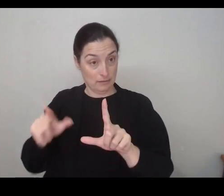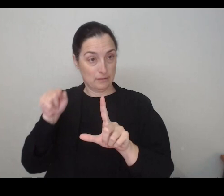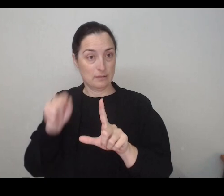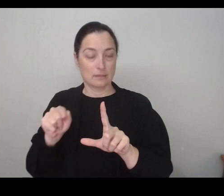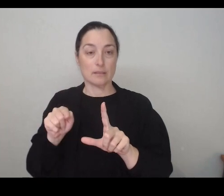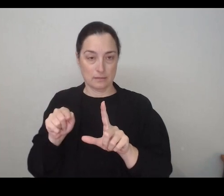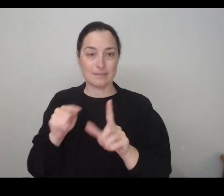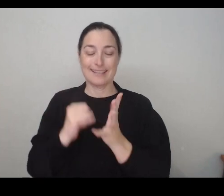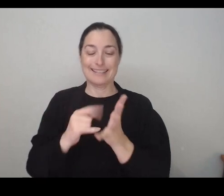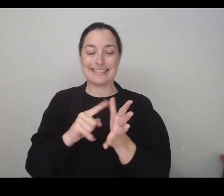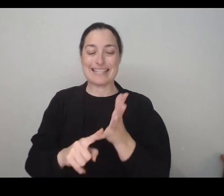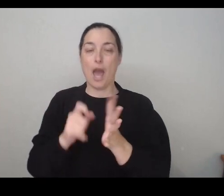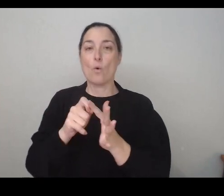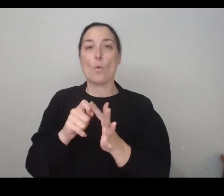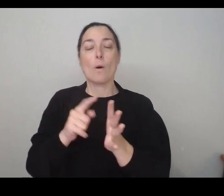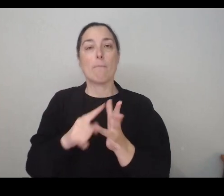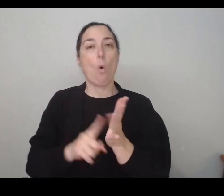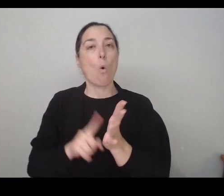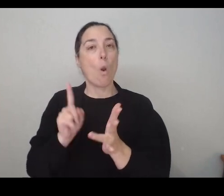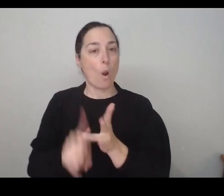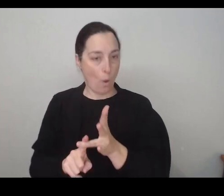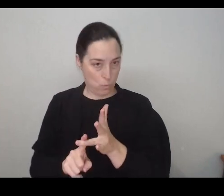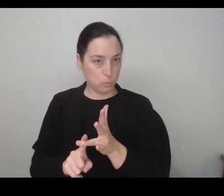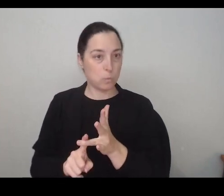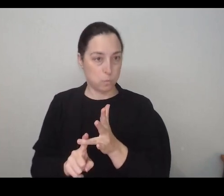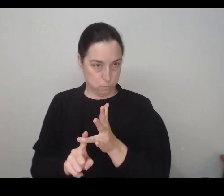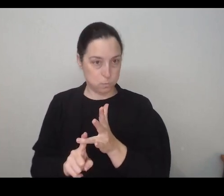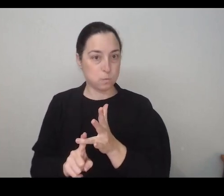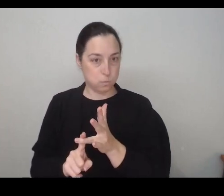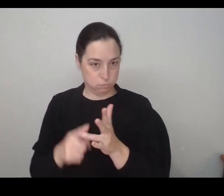which is inscribed "Near Golgotha," près du Golgotha.